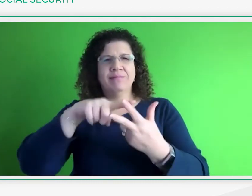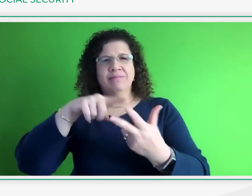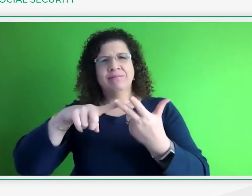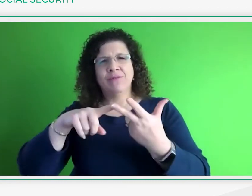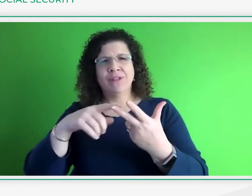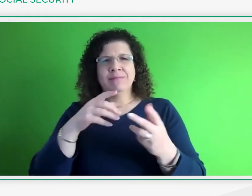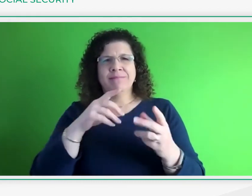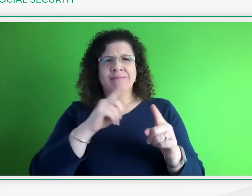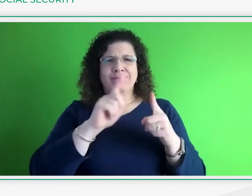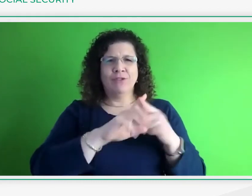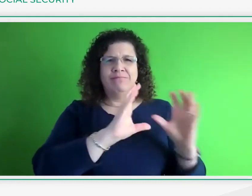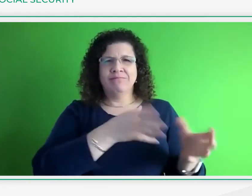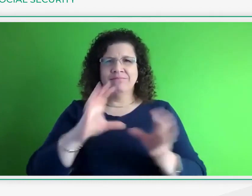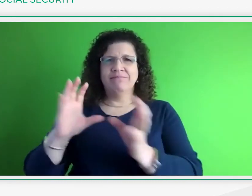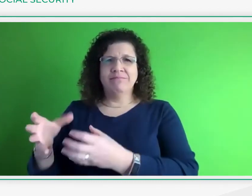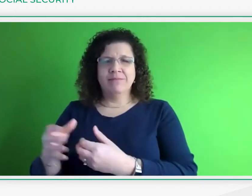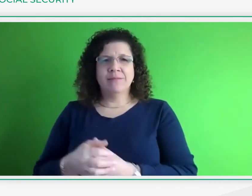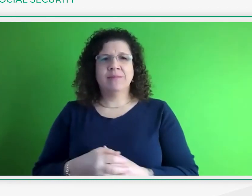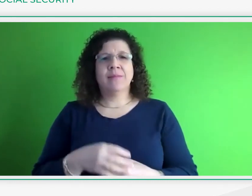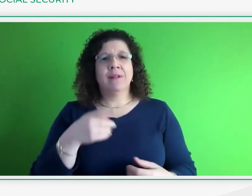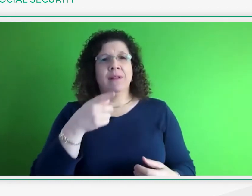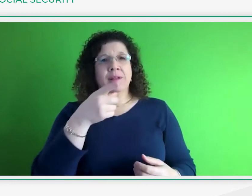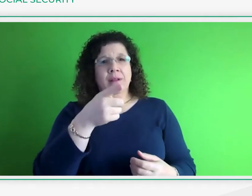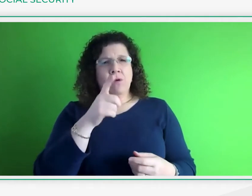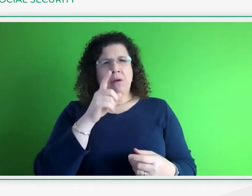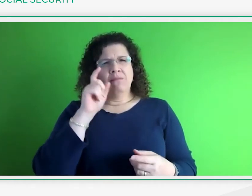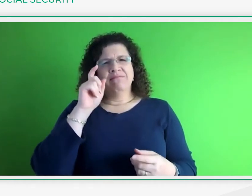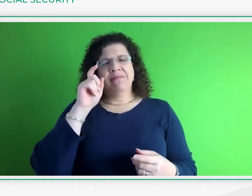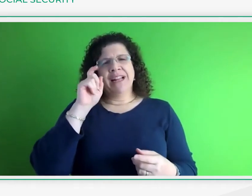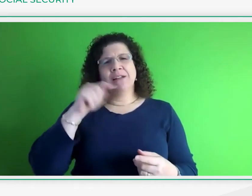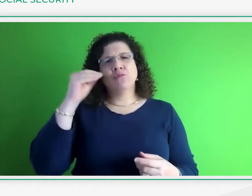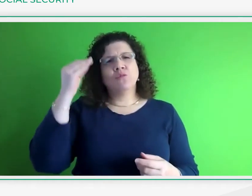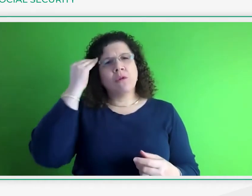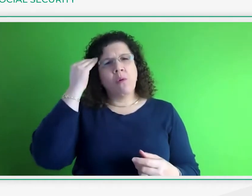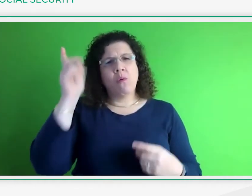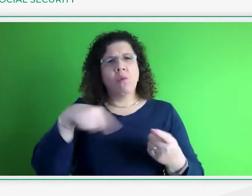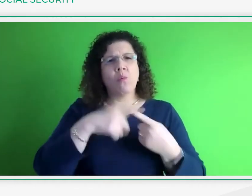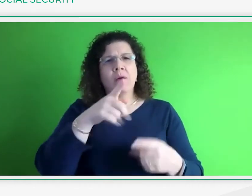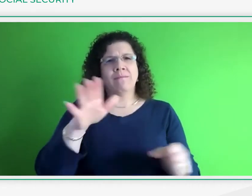benefits, there are basically 3 different categories or age groups.